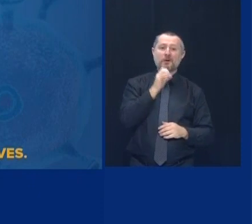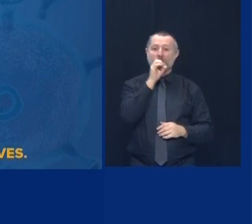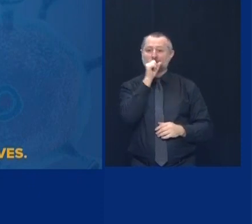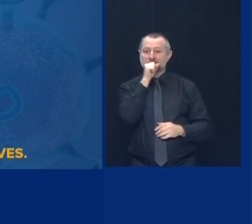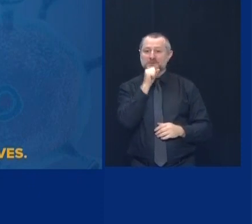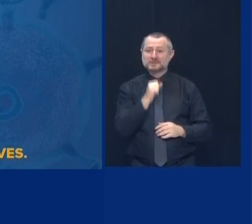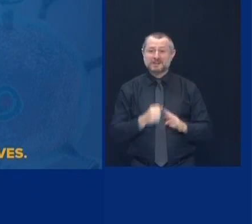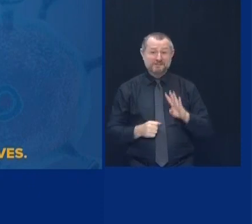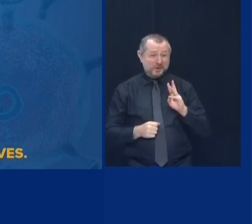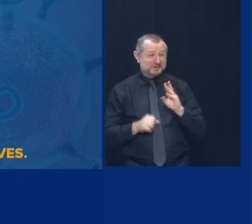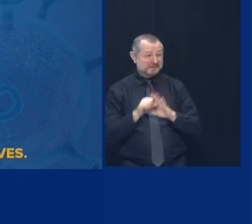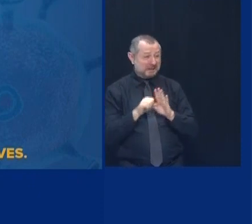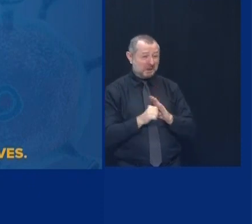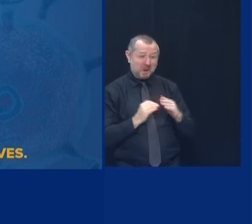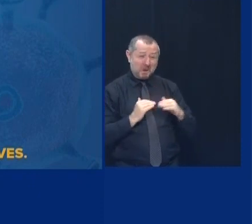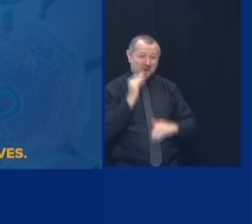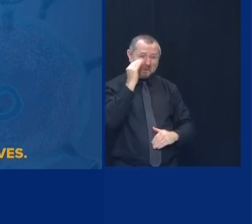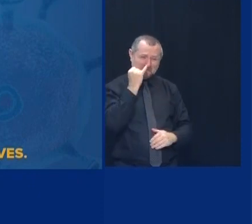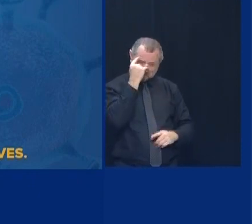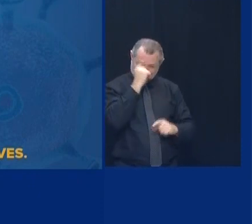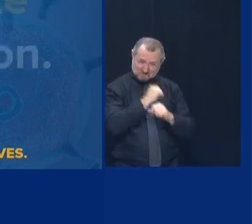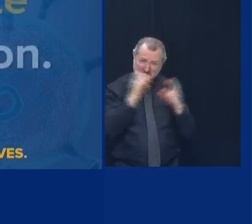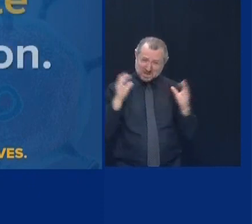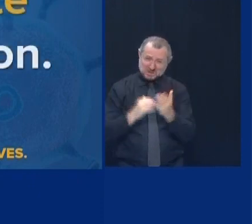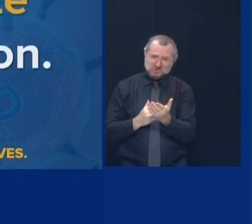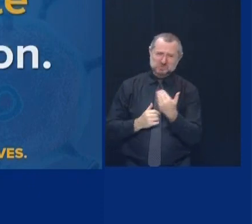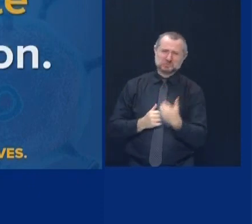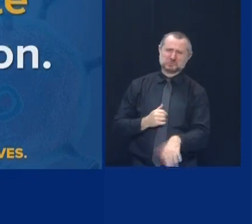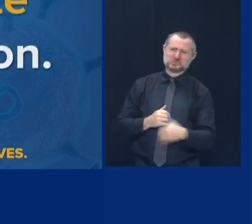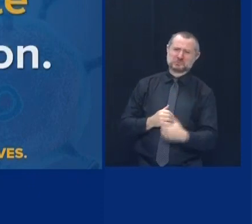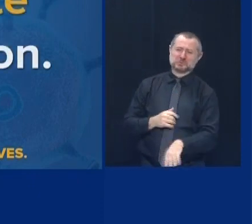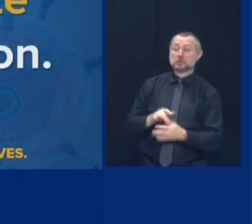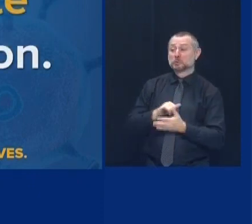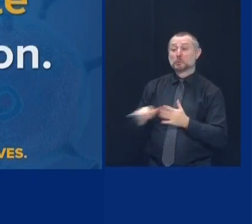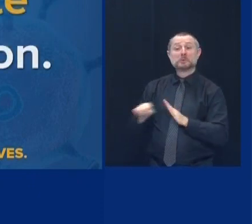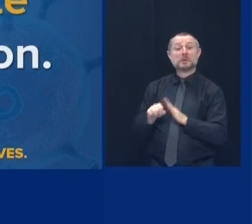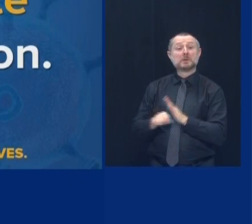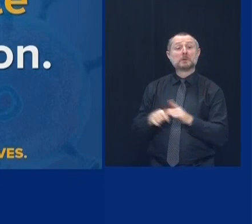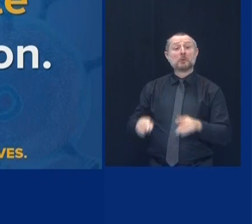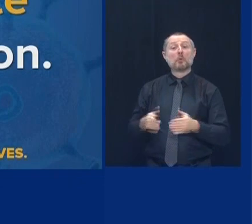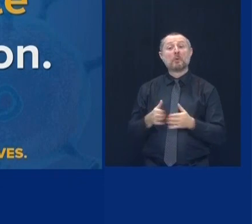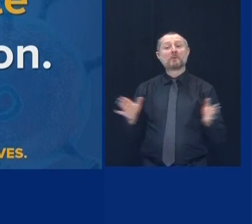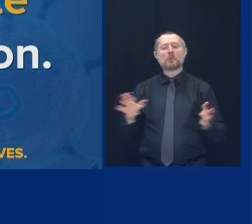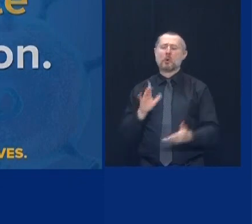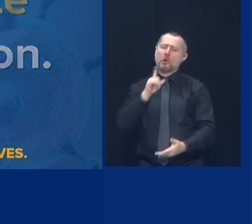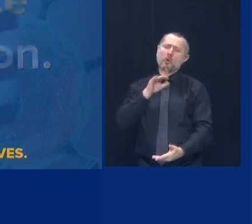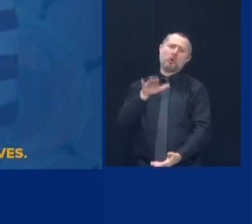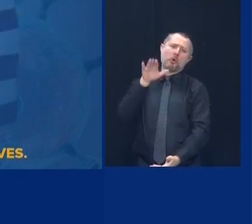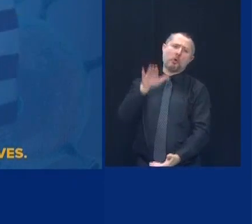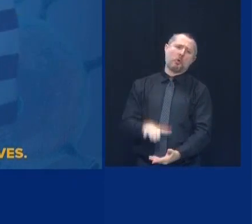IF 3% WAS A NATIONAL STANDARD, 46 STATES WOULD BE A ZONE. IS THAT AMAZING?